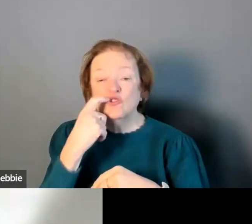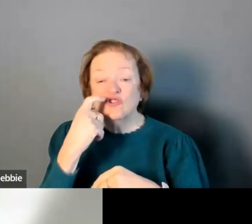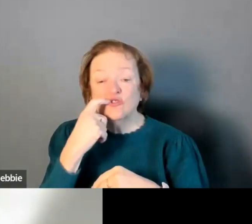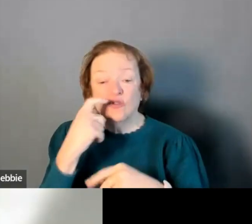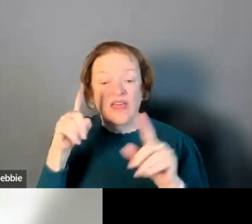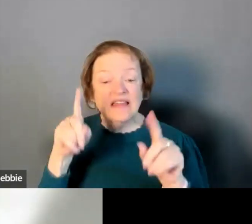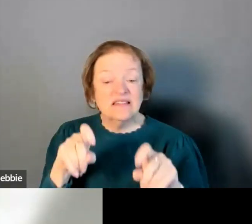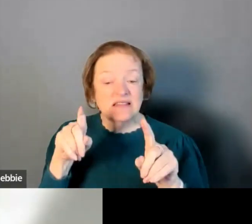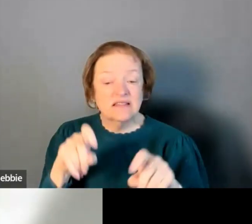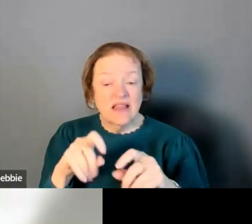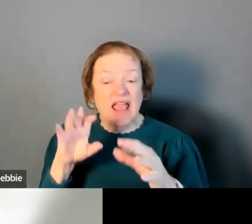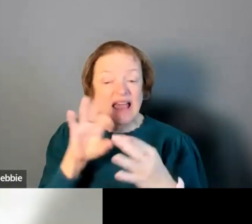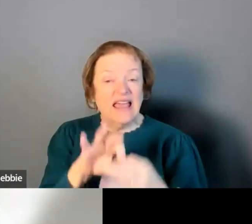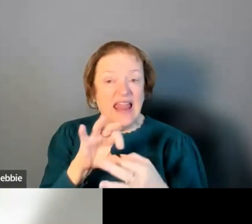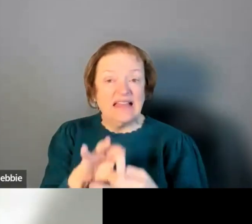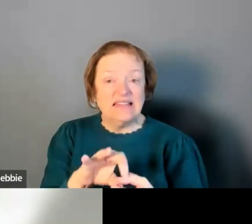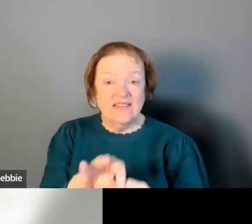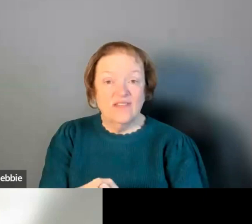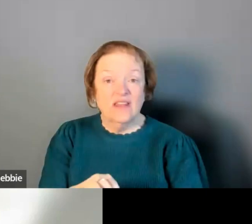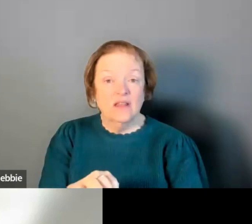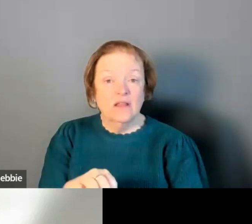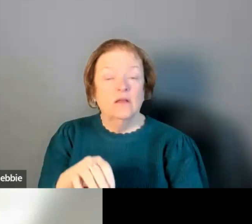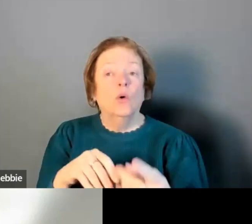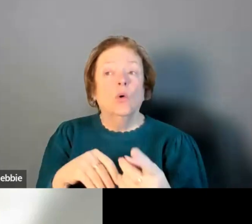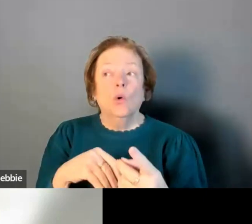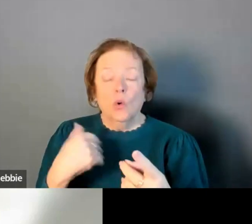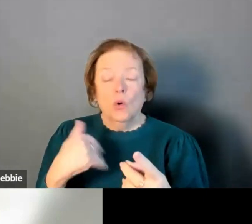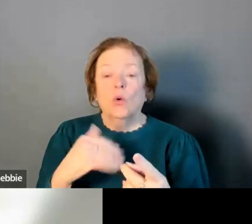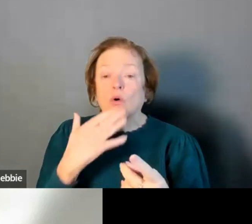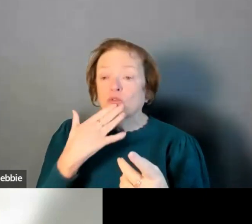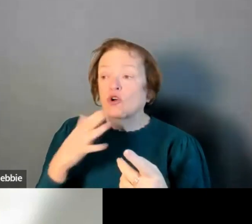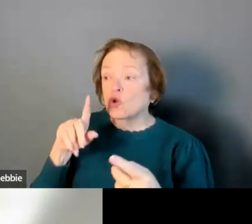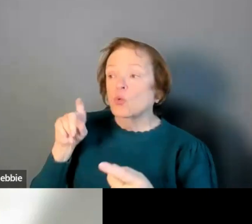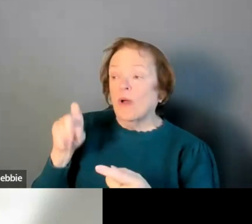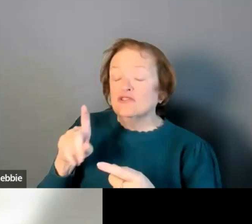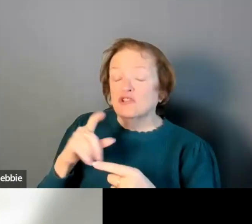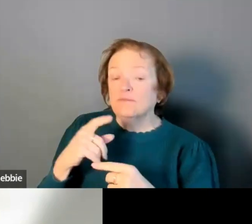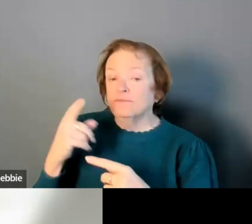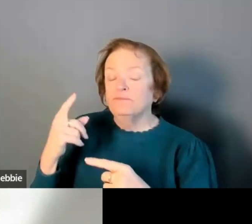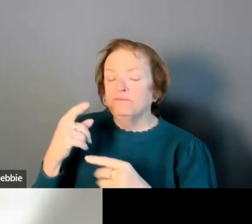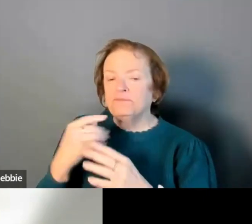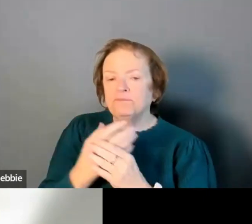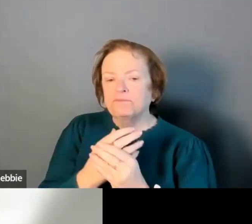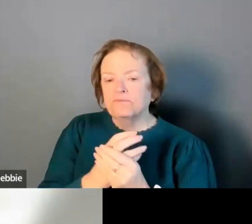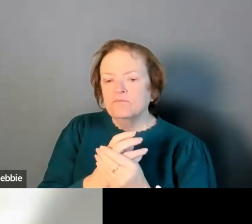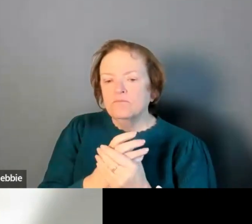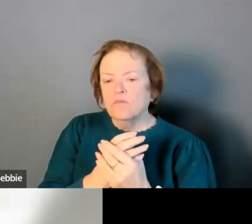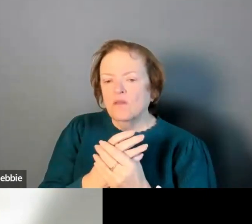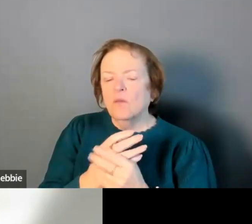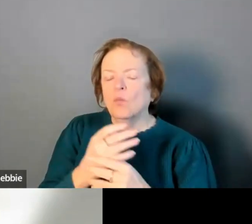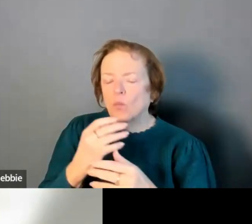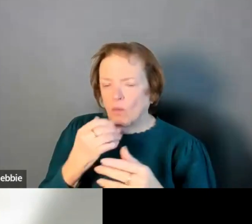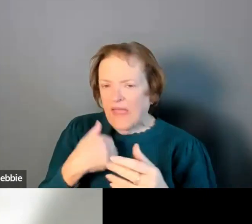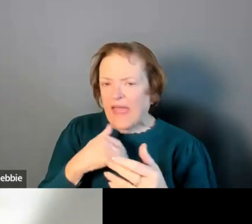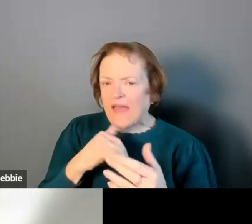Okay, so that is a really good question. We have run into this tremendously. A lot of our students are getting their new hearing aids,